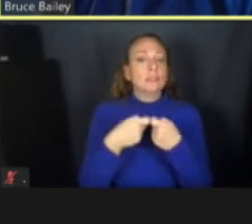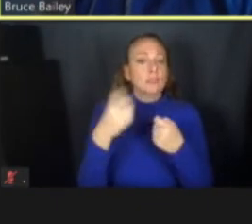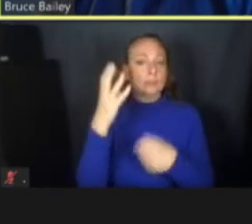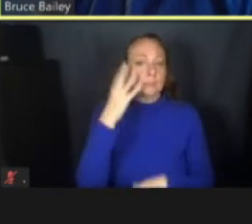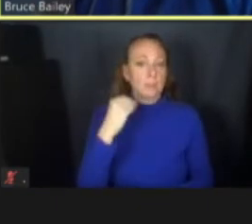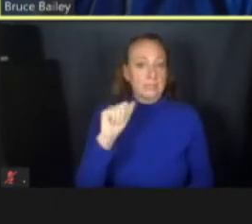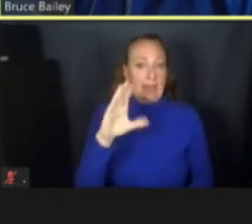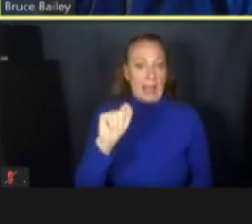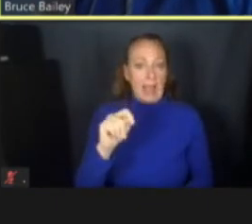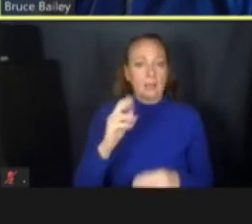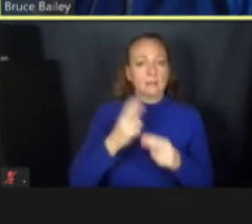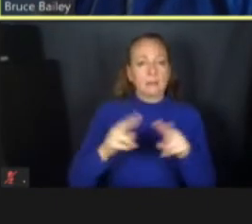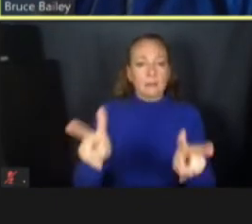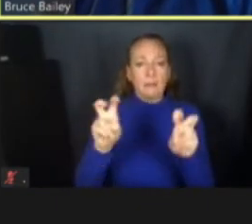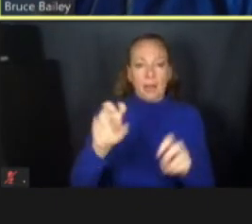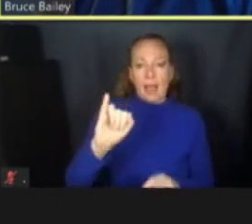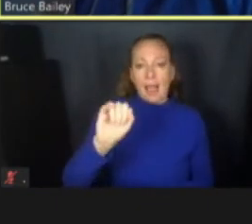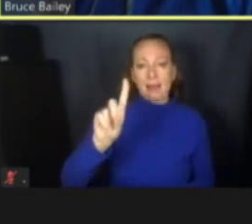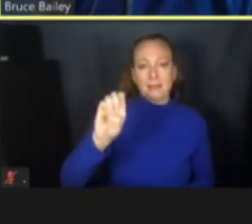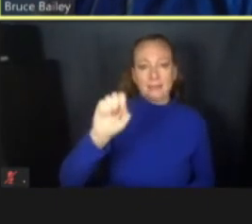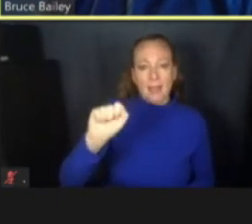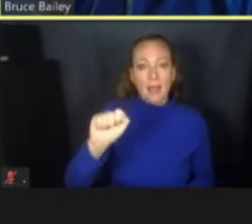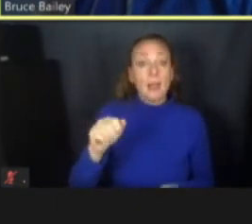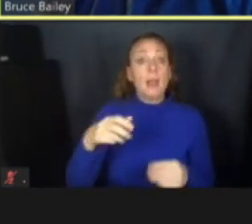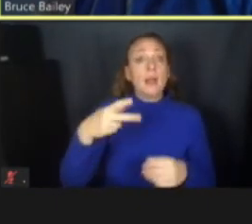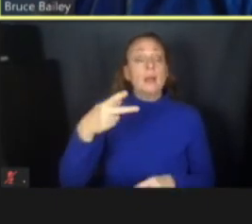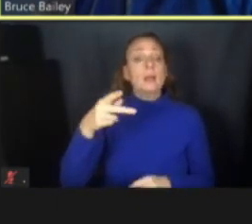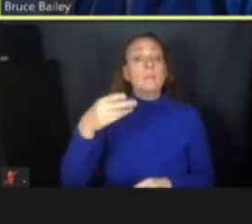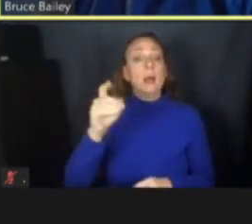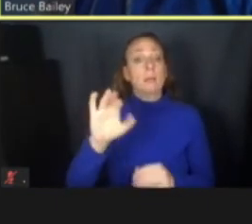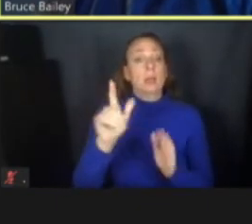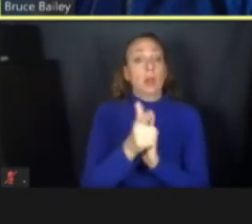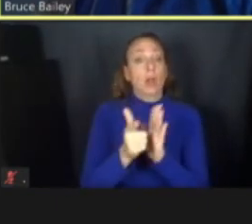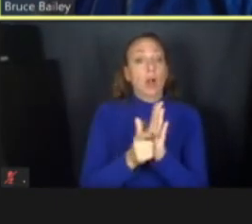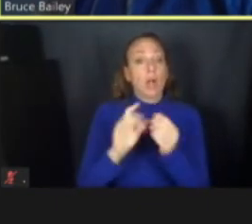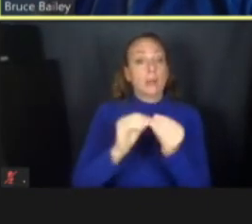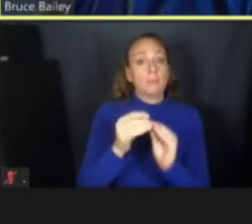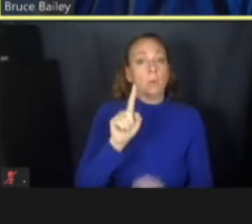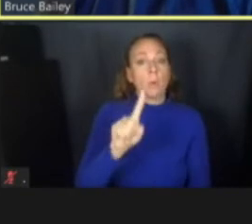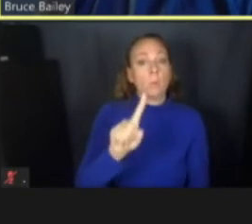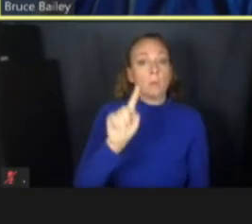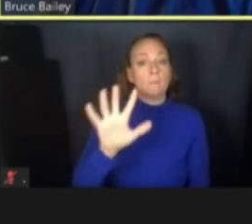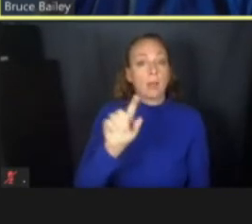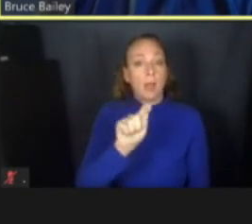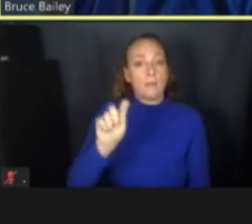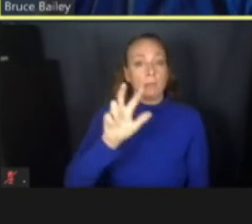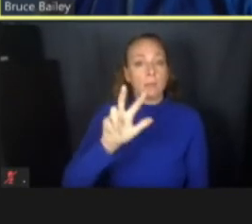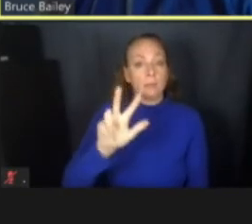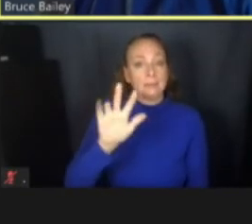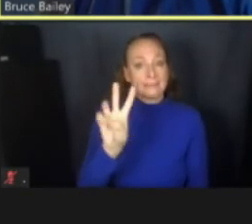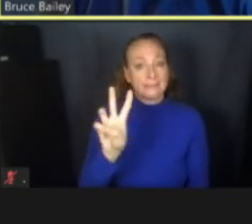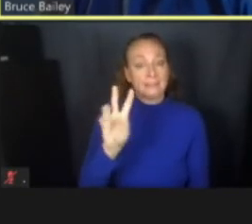Give you the public law number, 115-336, If you put that into govinfo.gov,